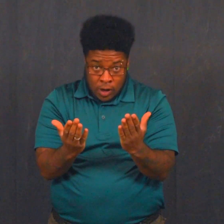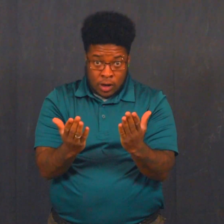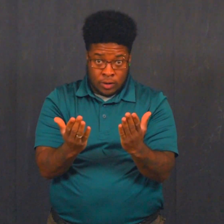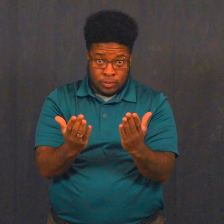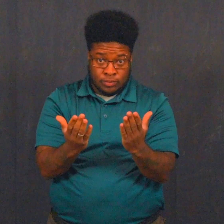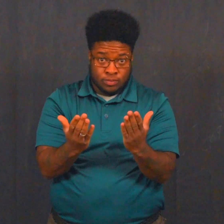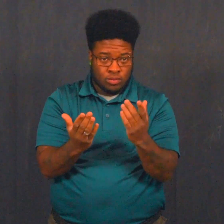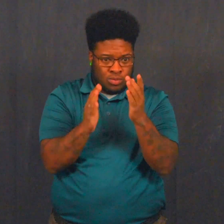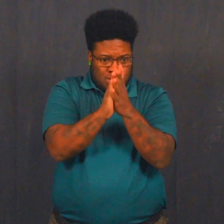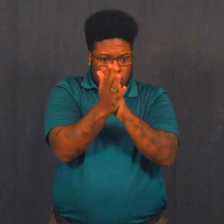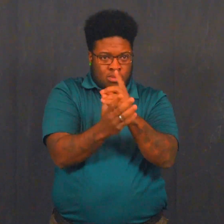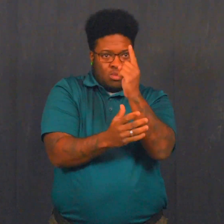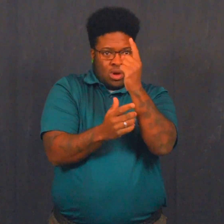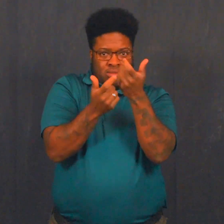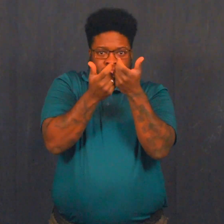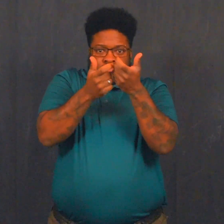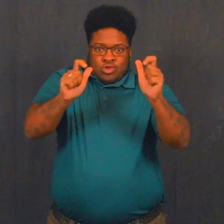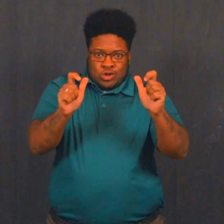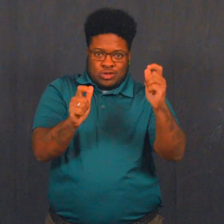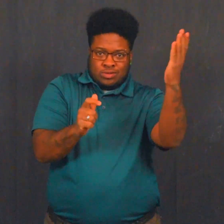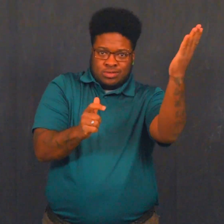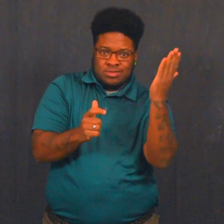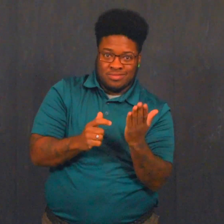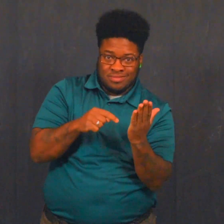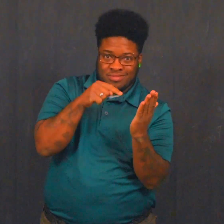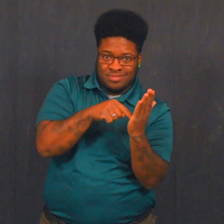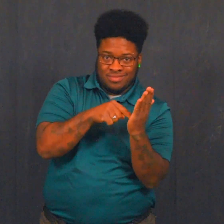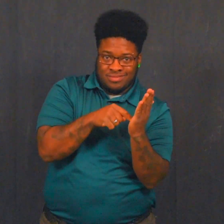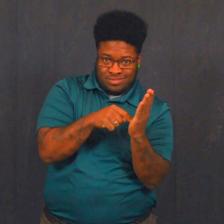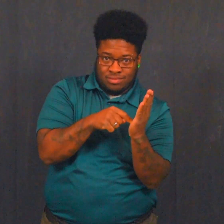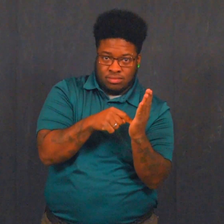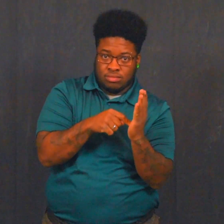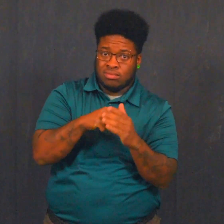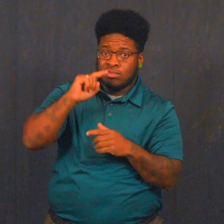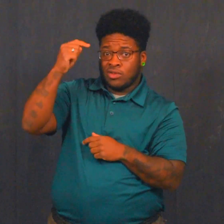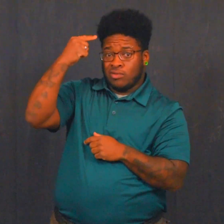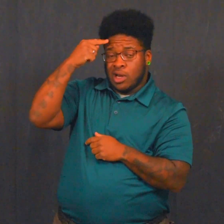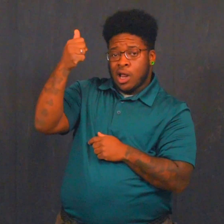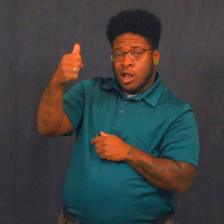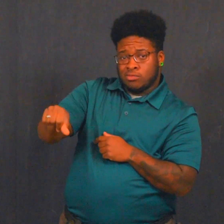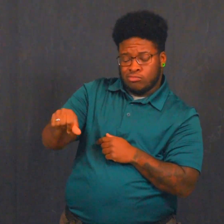into one large bill and the Governor vetoed it.